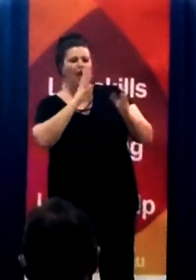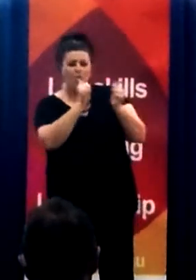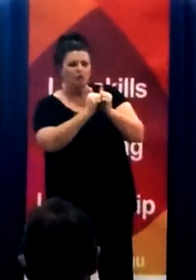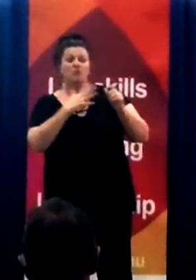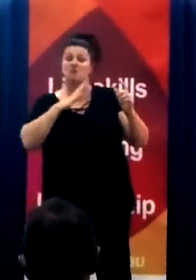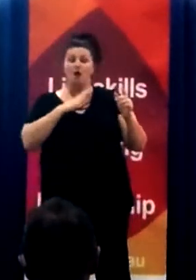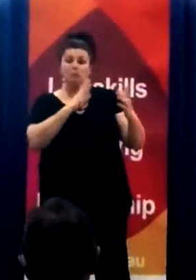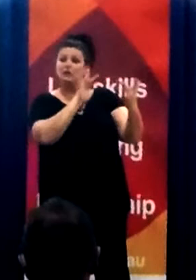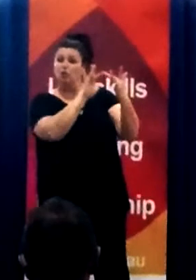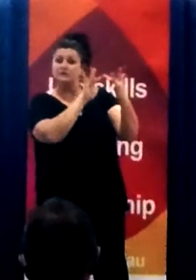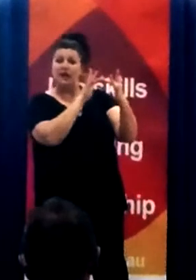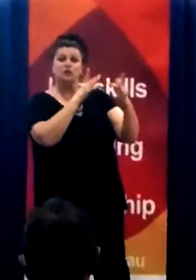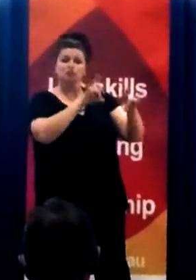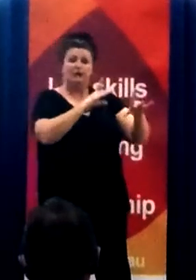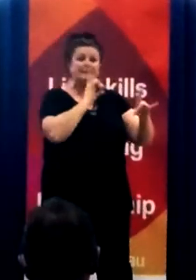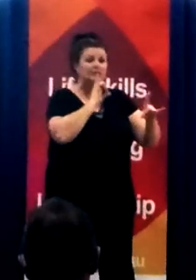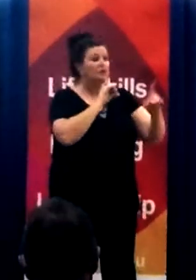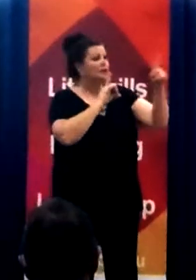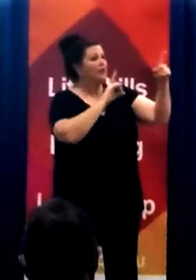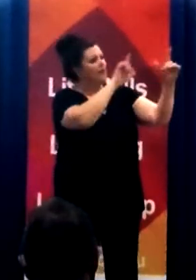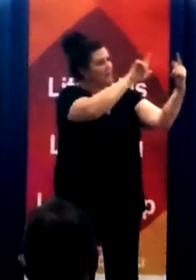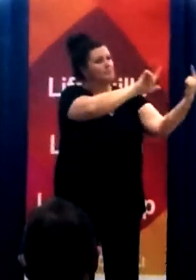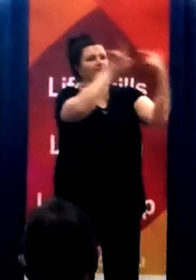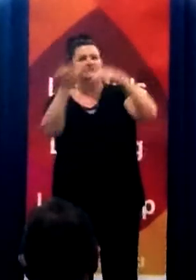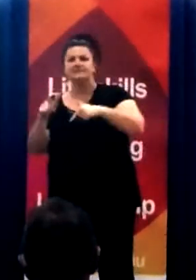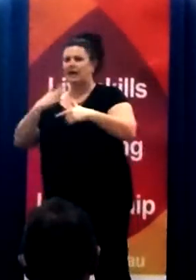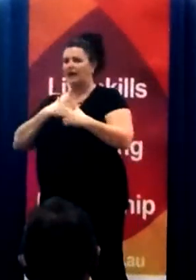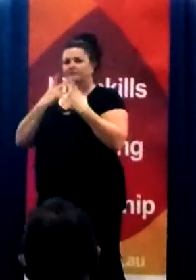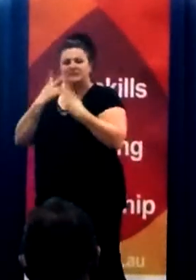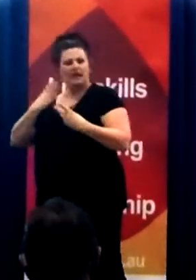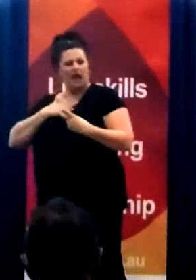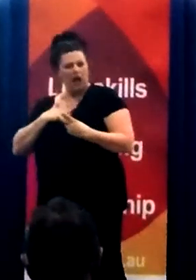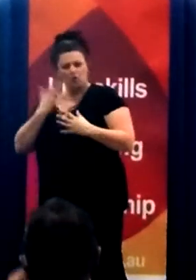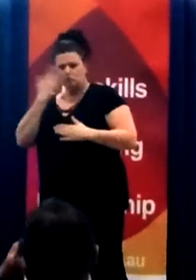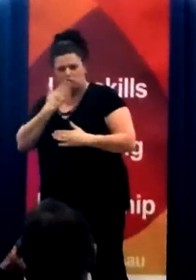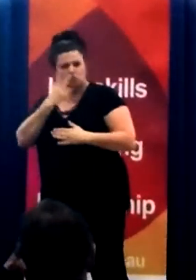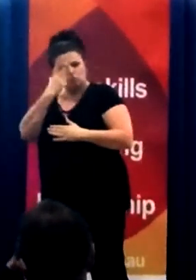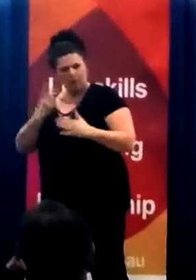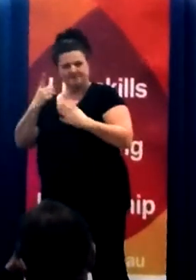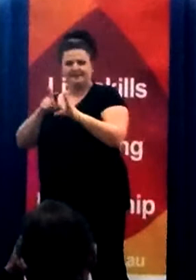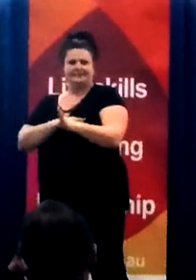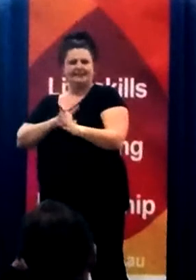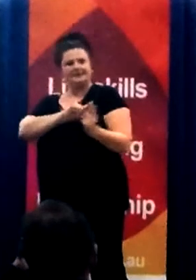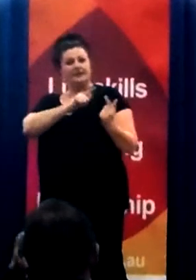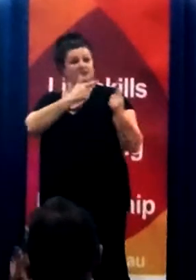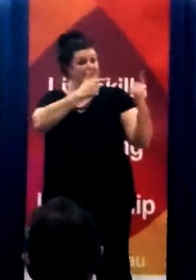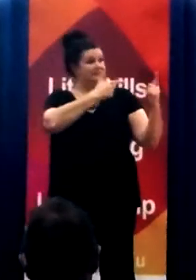we now have onsite clinics twice a year. The students come to their appointments at school.